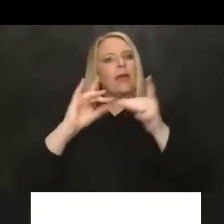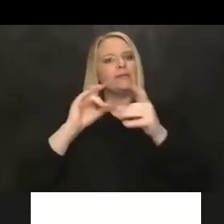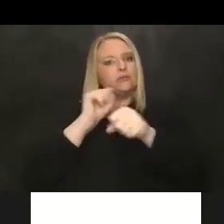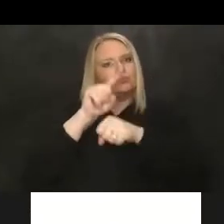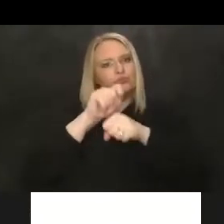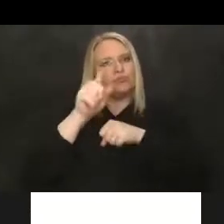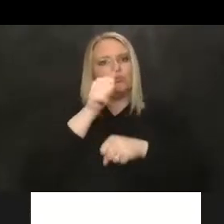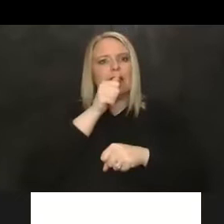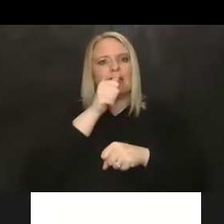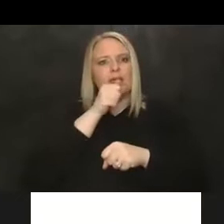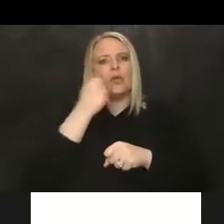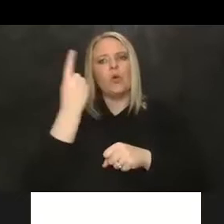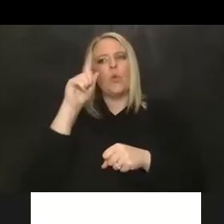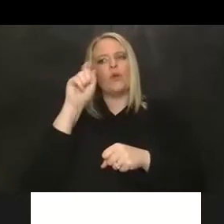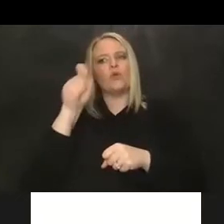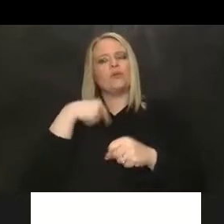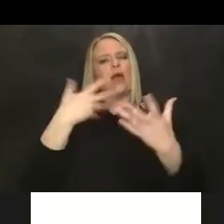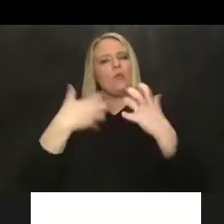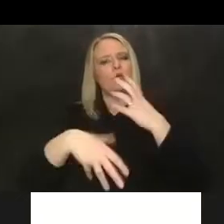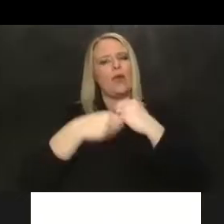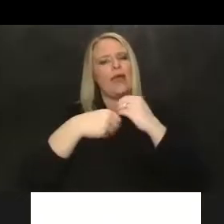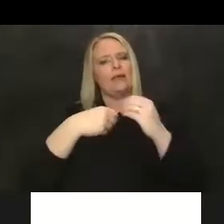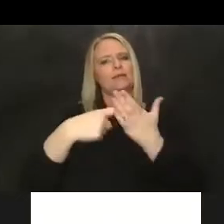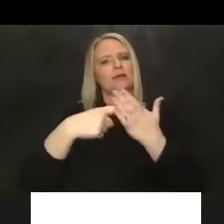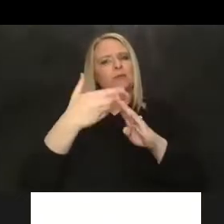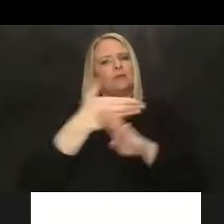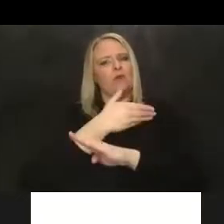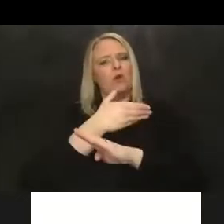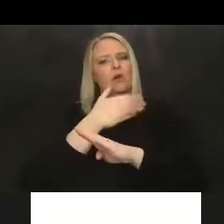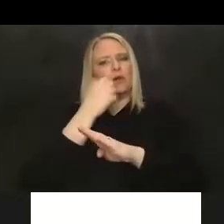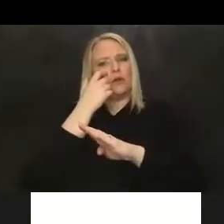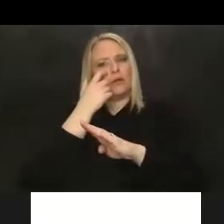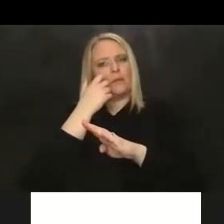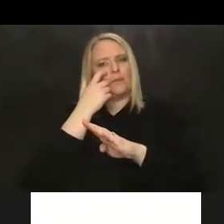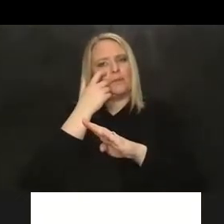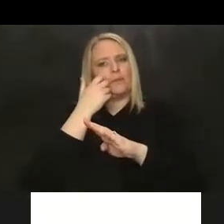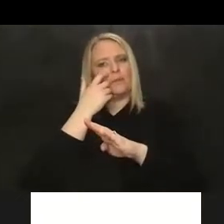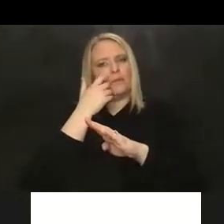and one question I want to make sure we get to before we might end this event, the projects that